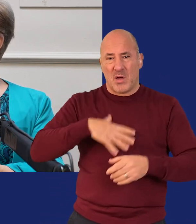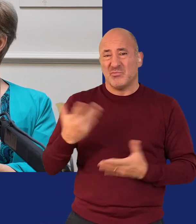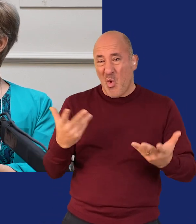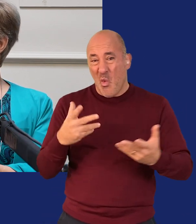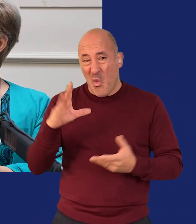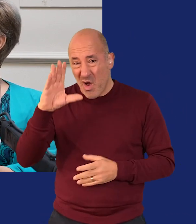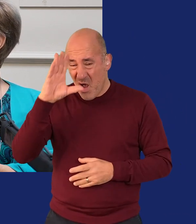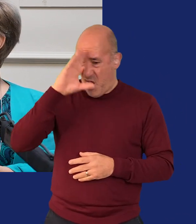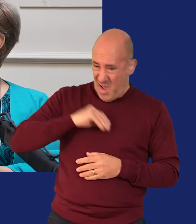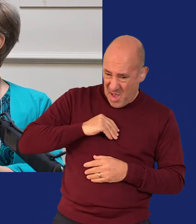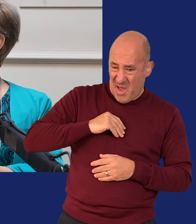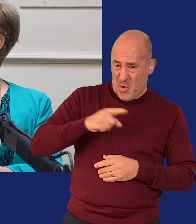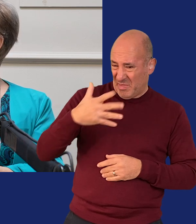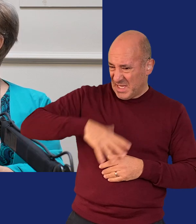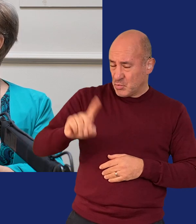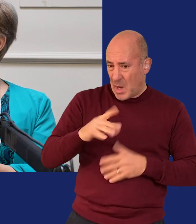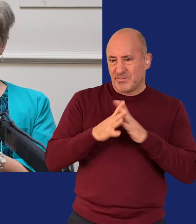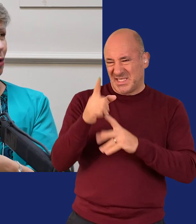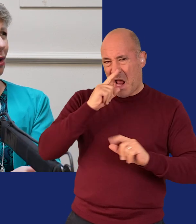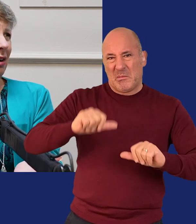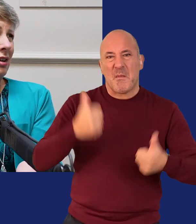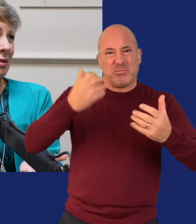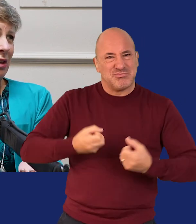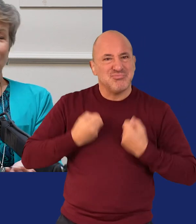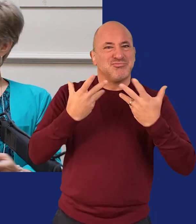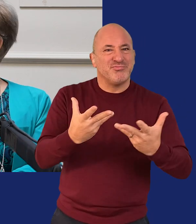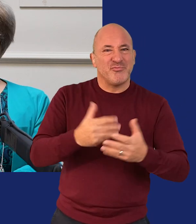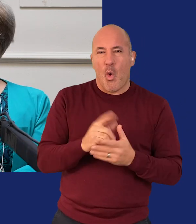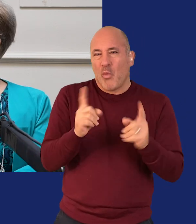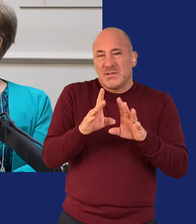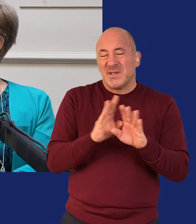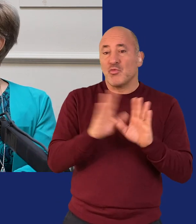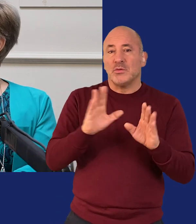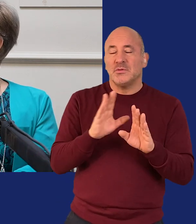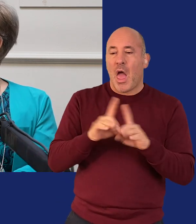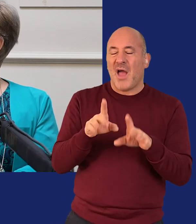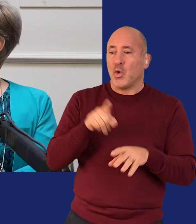Please tell us what you need us to do for you to show us your best self or something along those lines, which isn't, are you disabled?